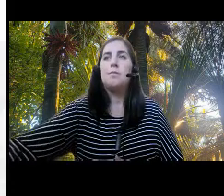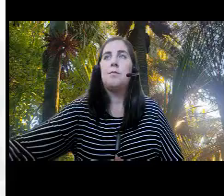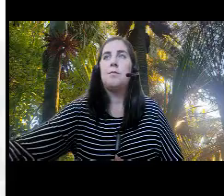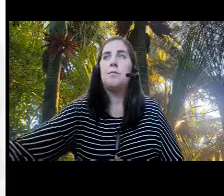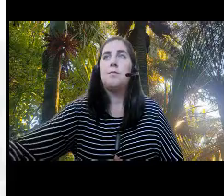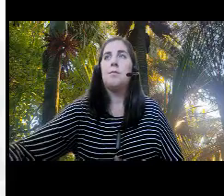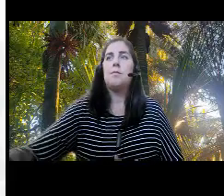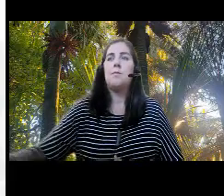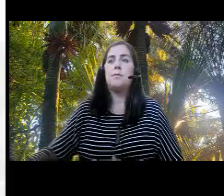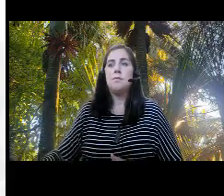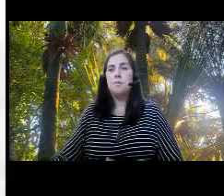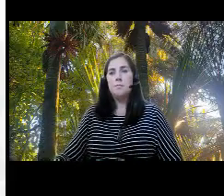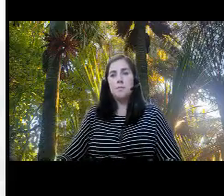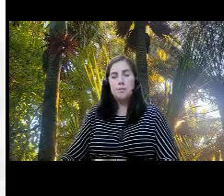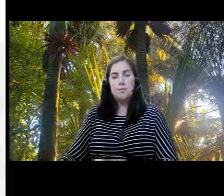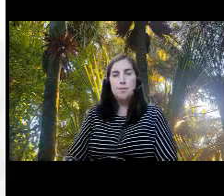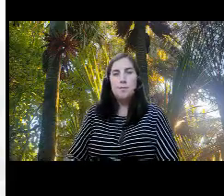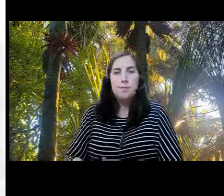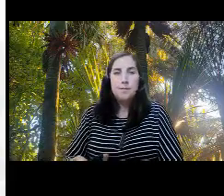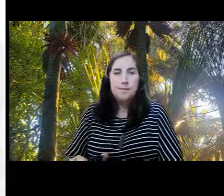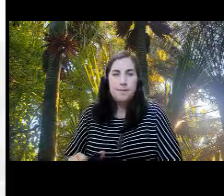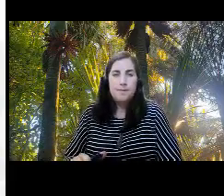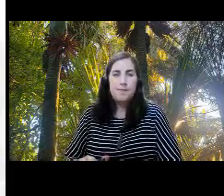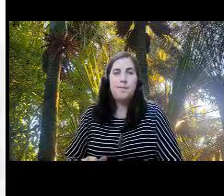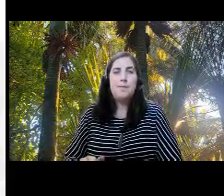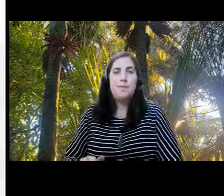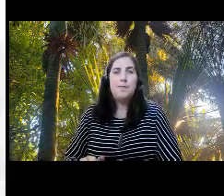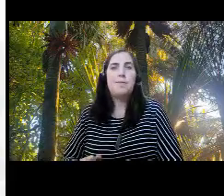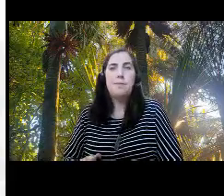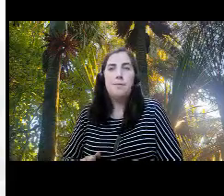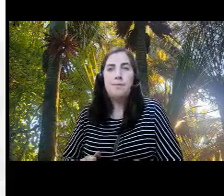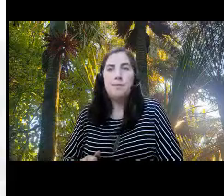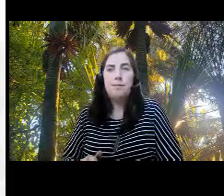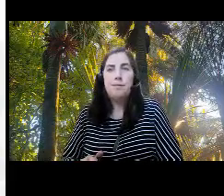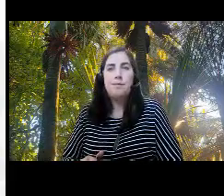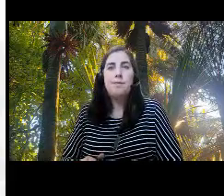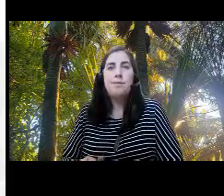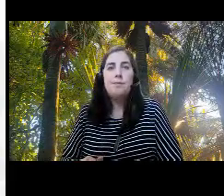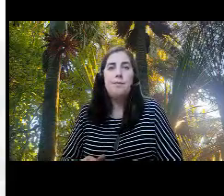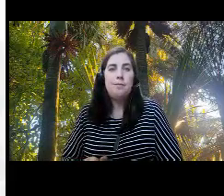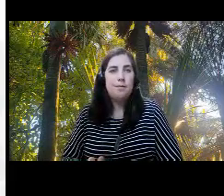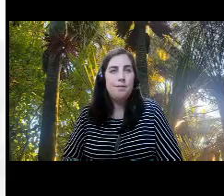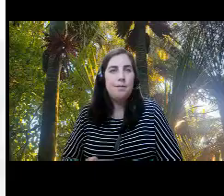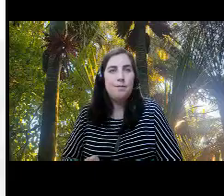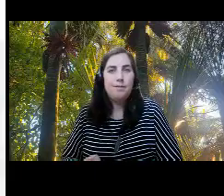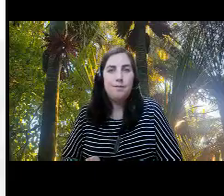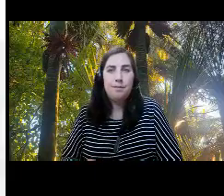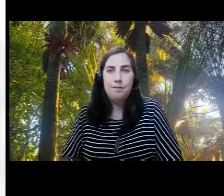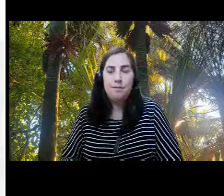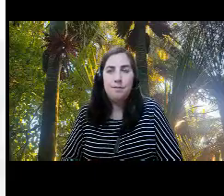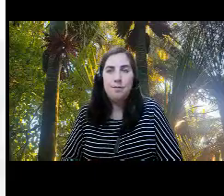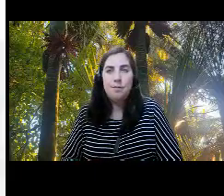So this is a site for housing subdivision. As you can see, it's all permeable. There are no streets present so there's no landscape fragmentation.